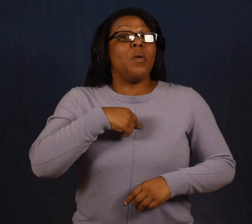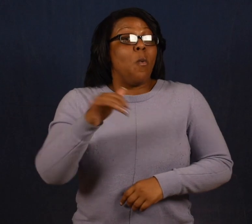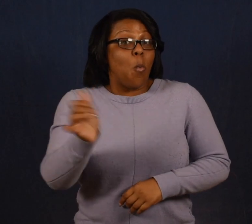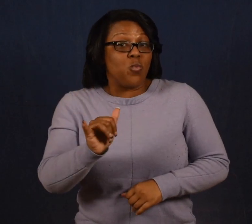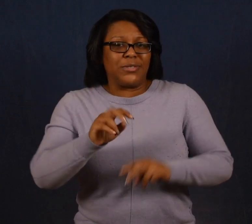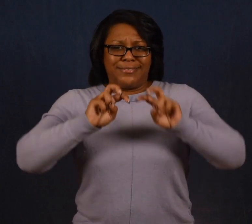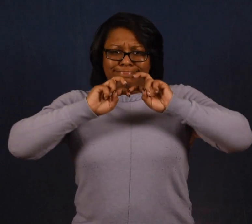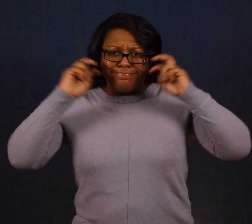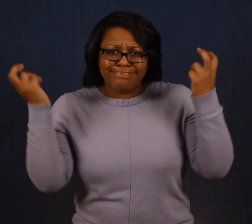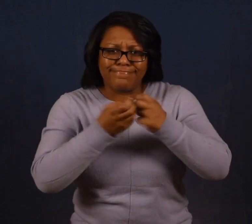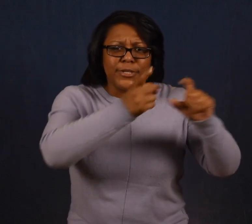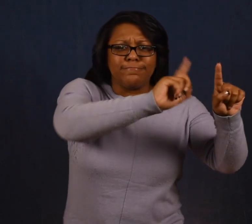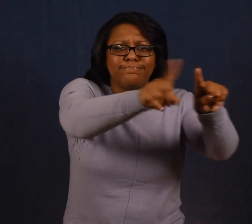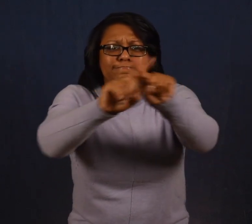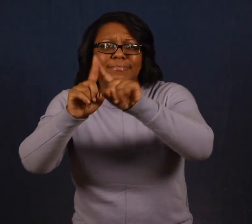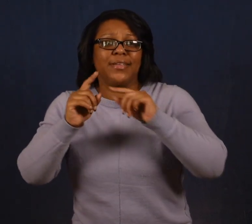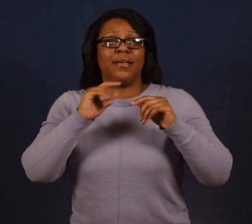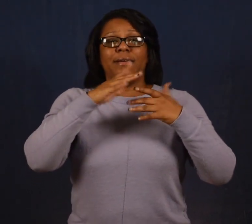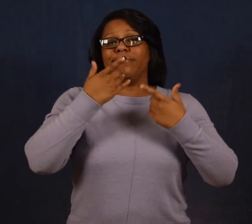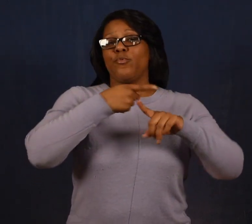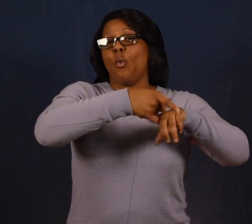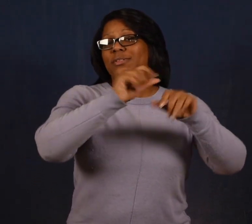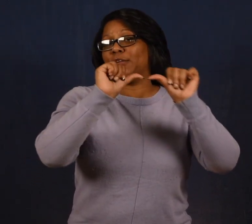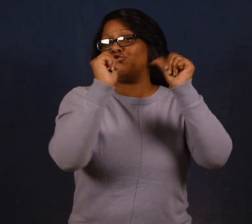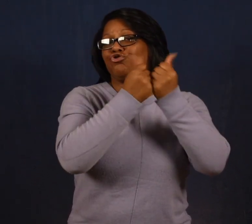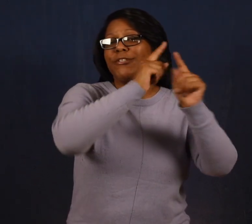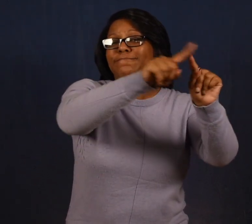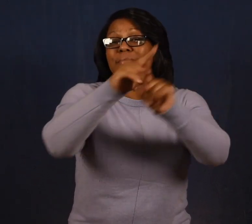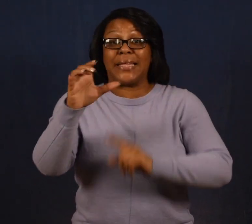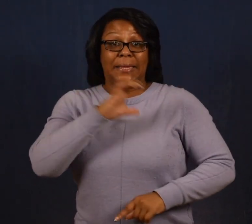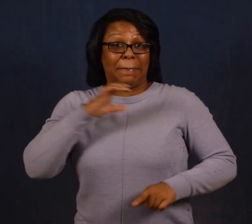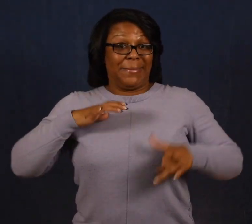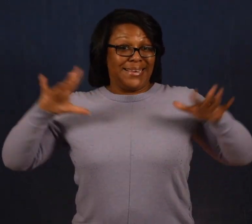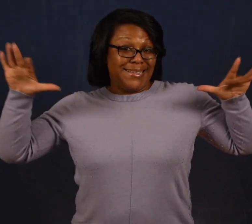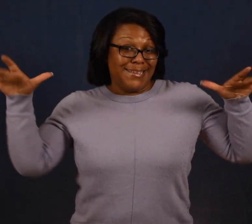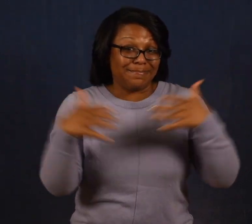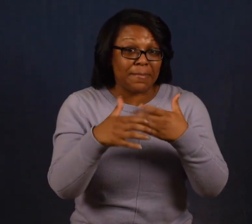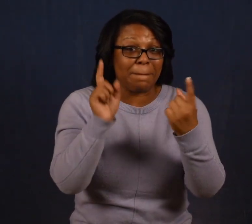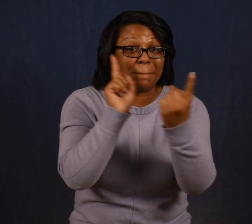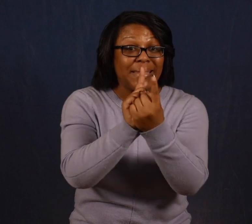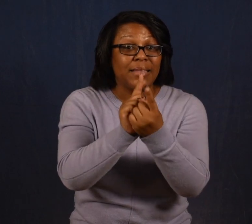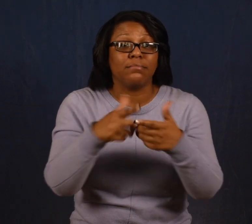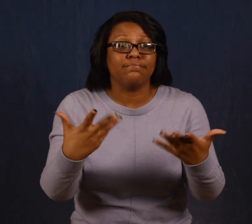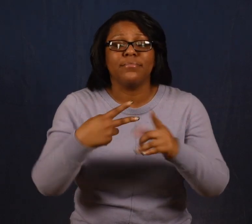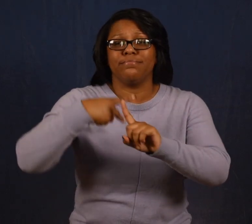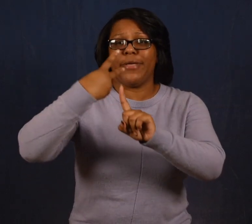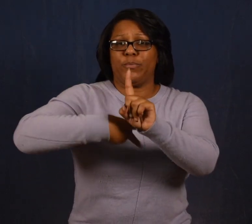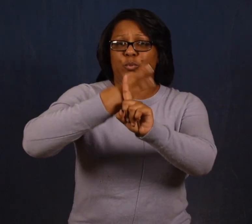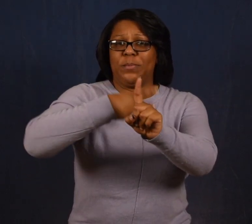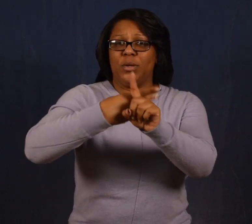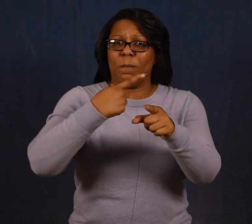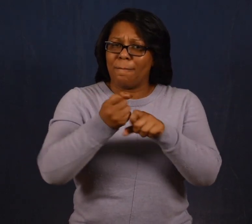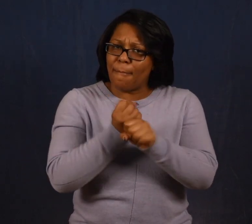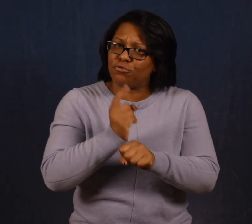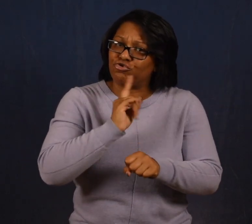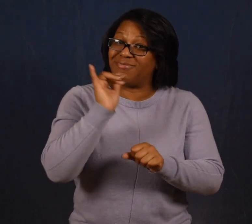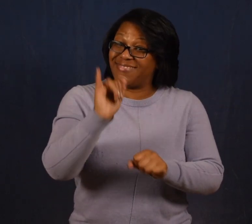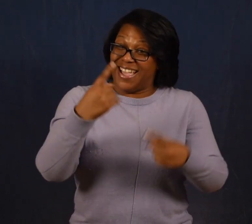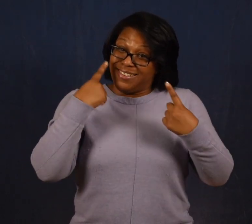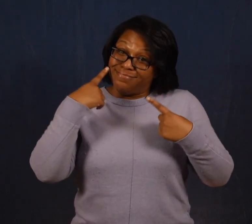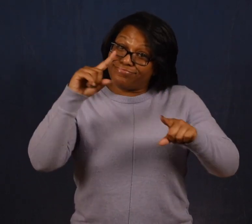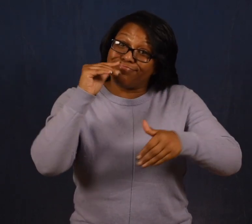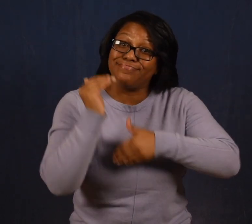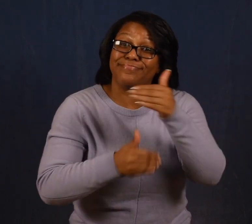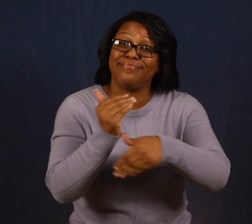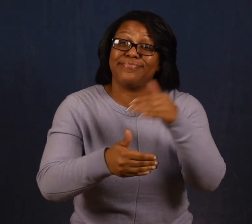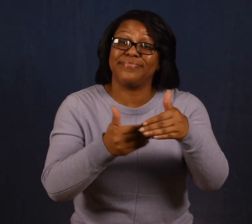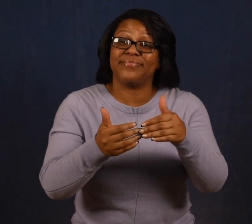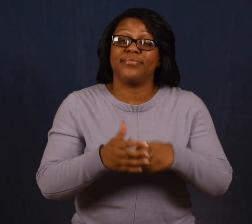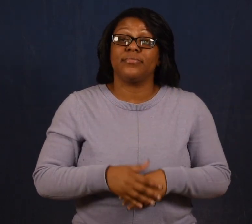We also sit in on the cross-agency committee that meets bi-monthly to ensure implementation.